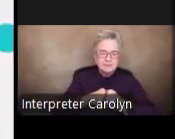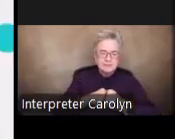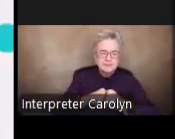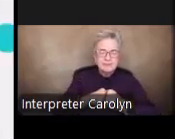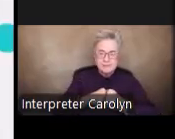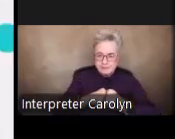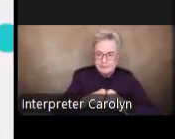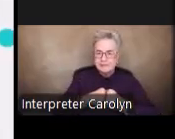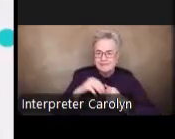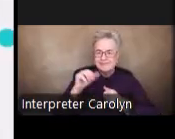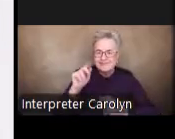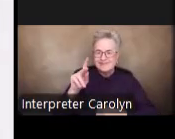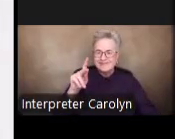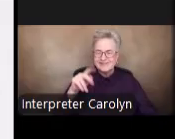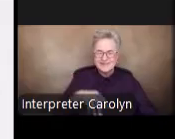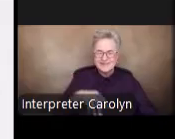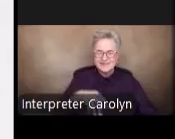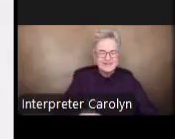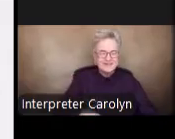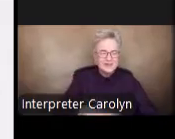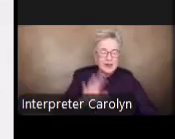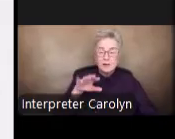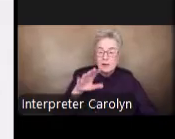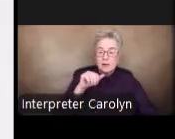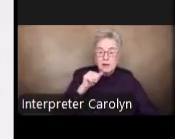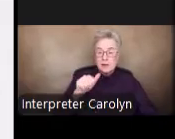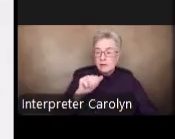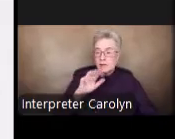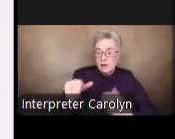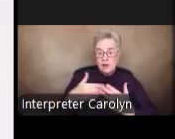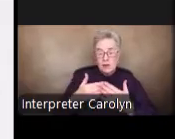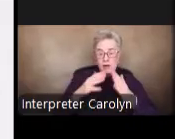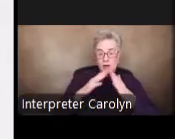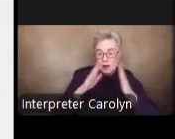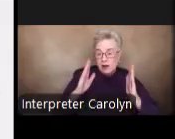okay, and not all houses are built the same way. So some